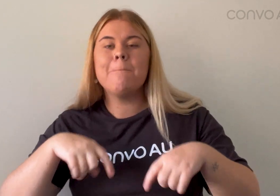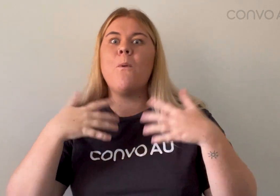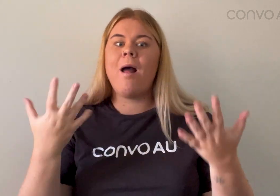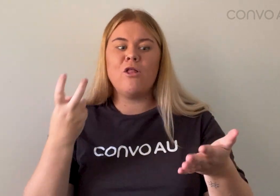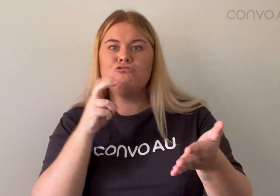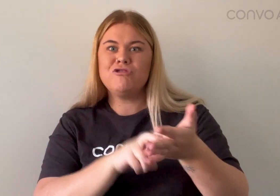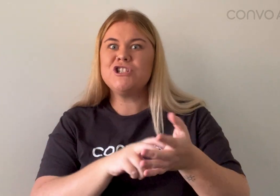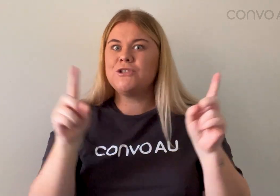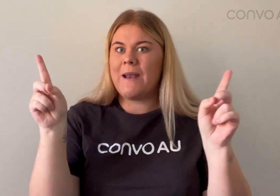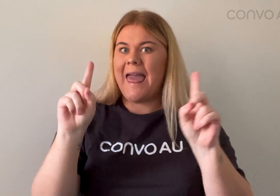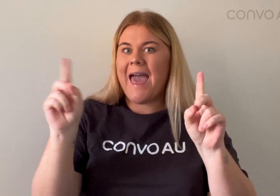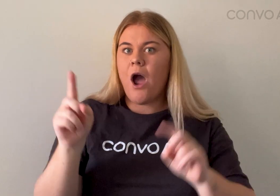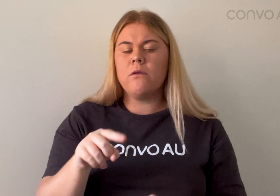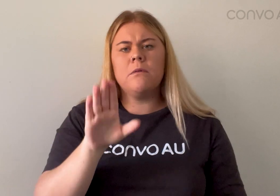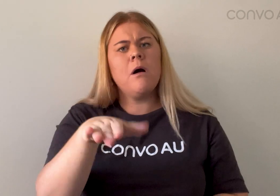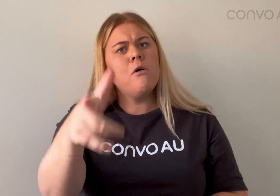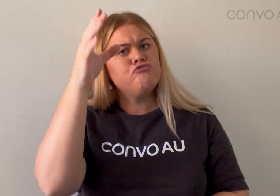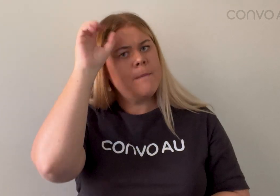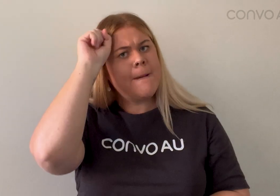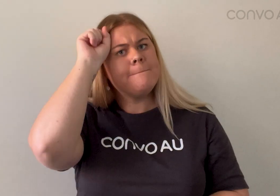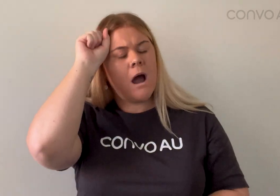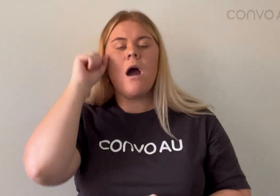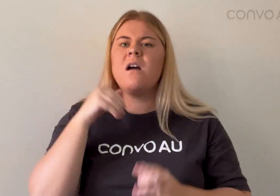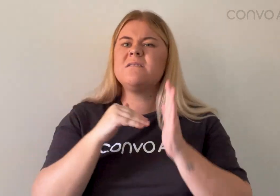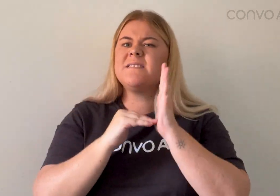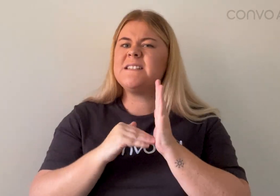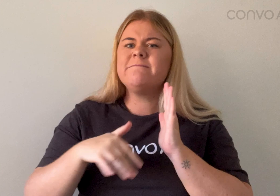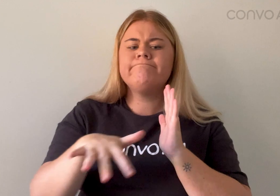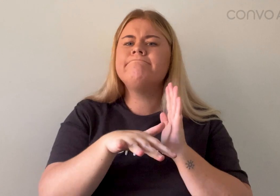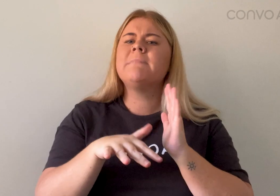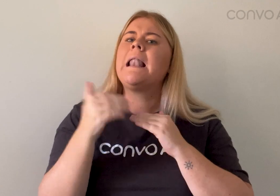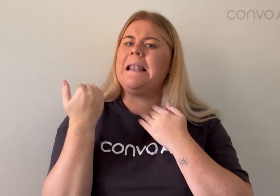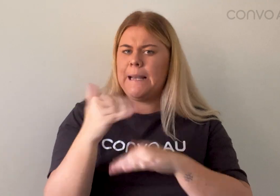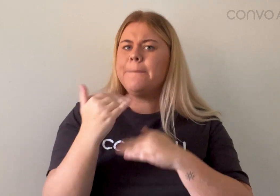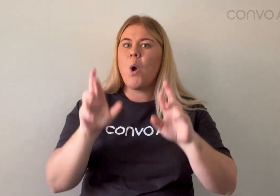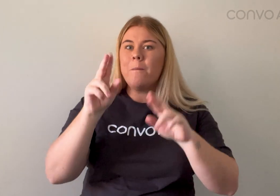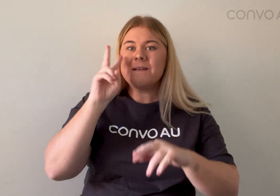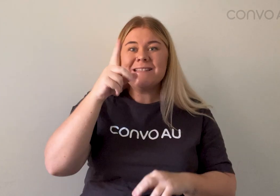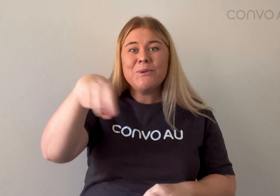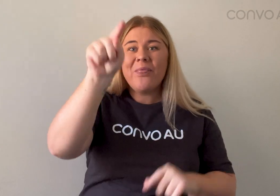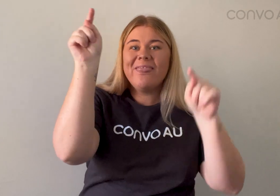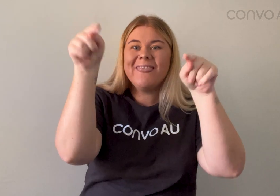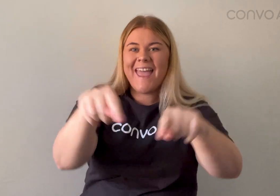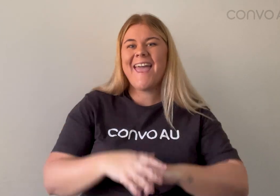Register now! Spaces are limited! I hope to see you there!